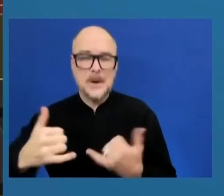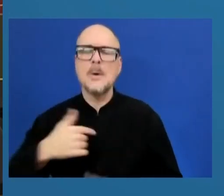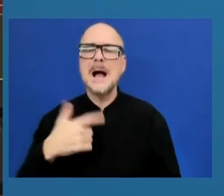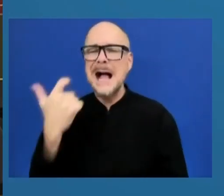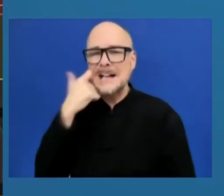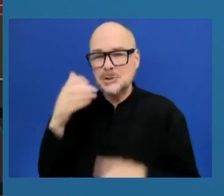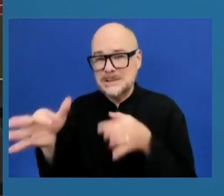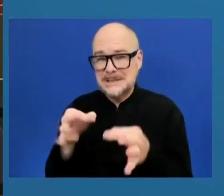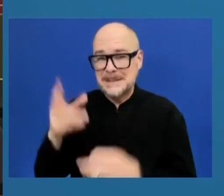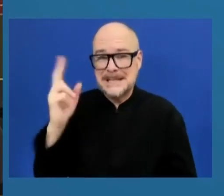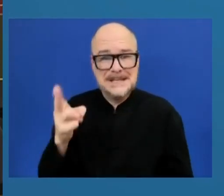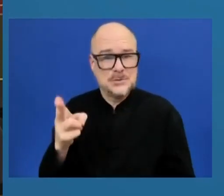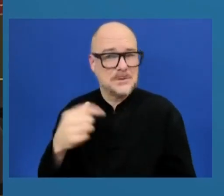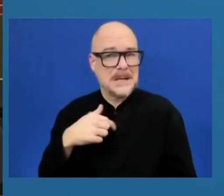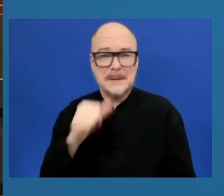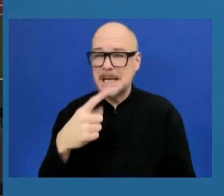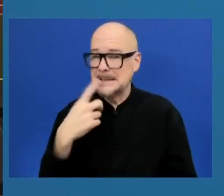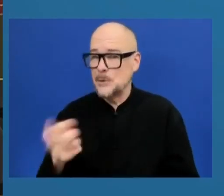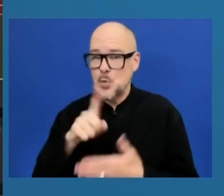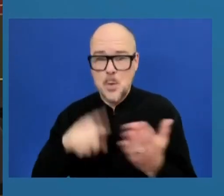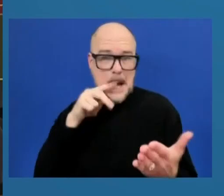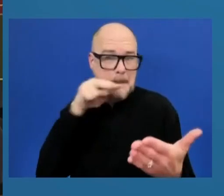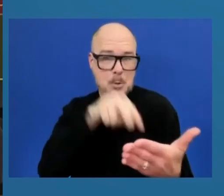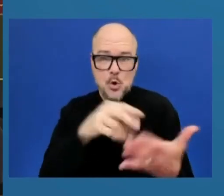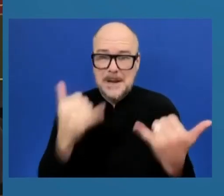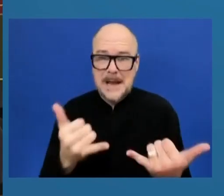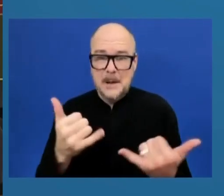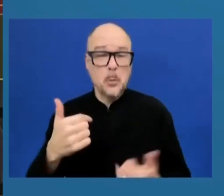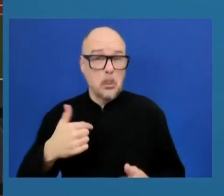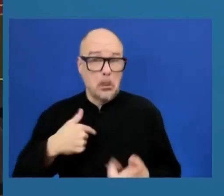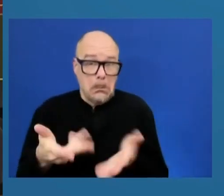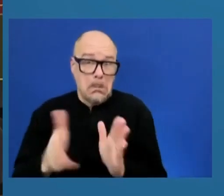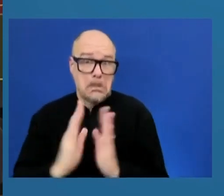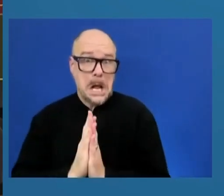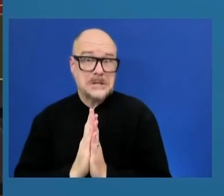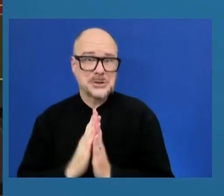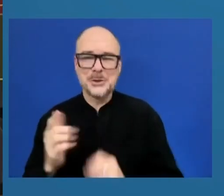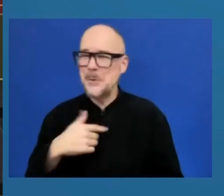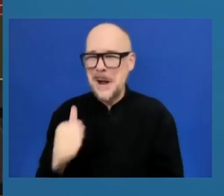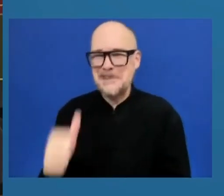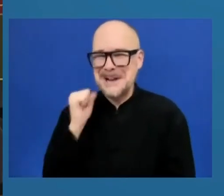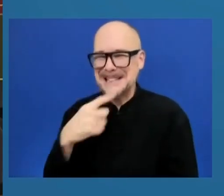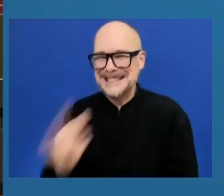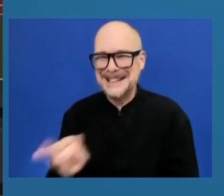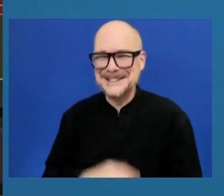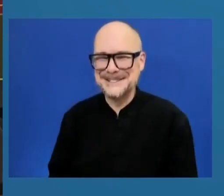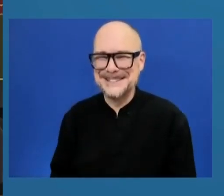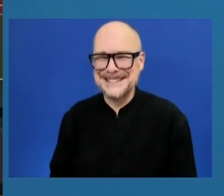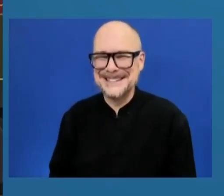I did not tell you what I'm looking at now. Well, I'm not telling you. Uh, yeah, that sufficiently